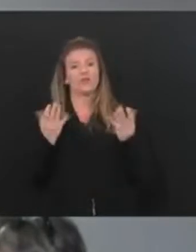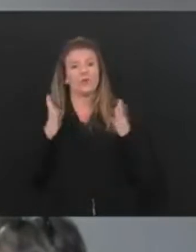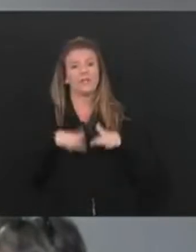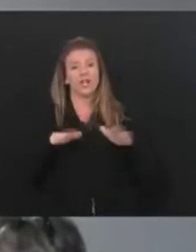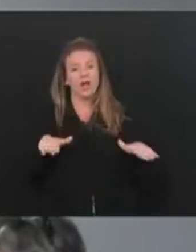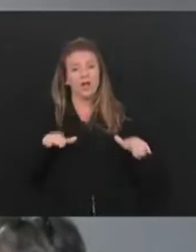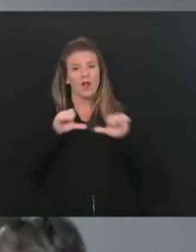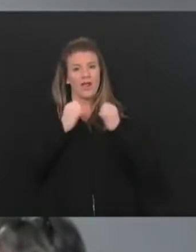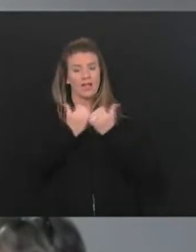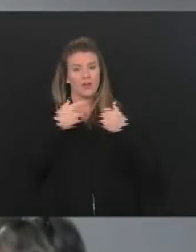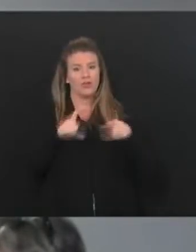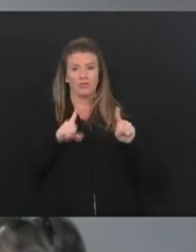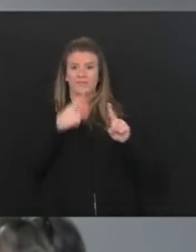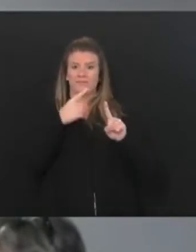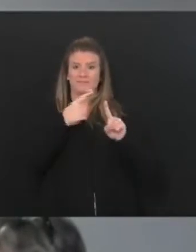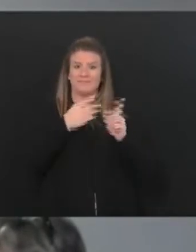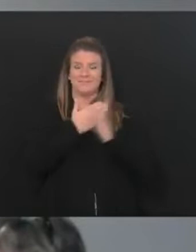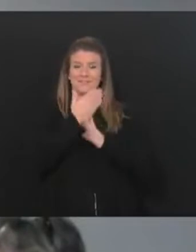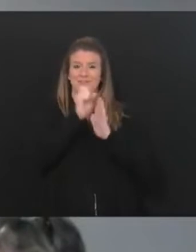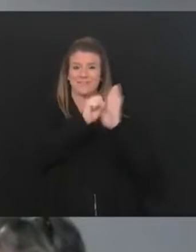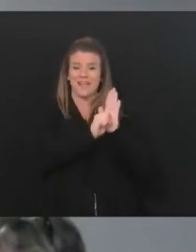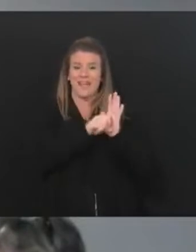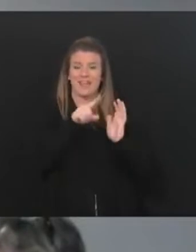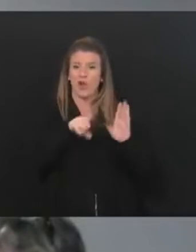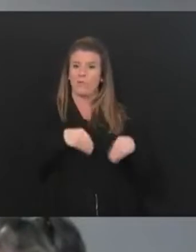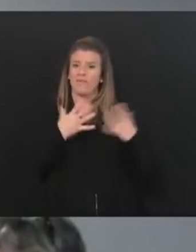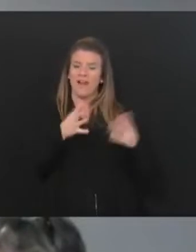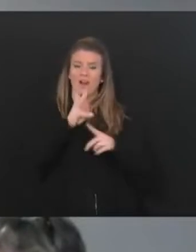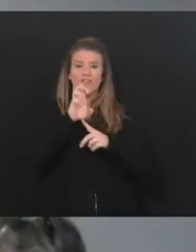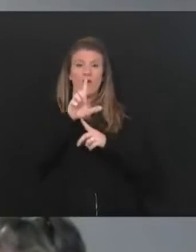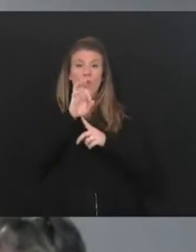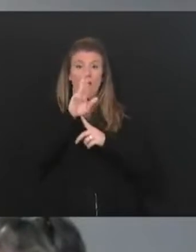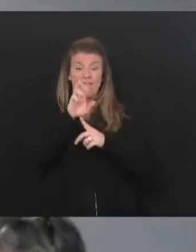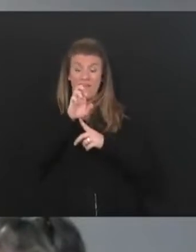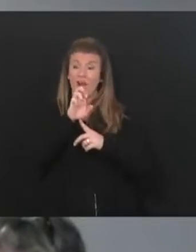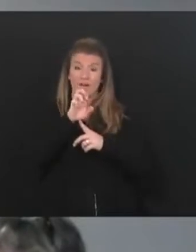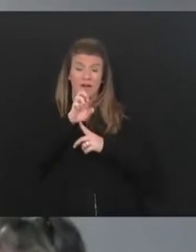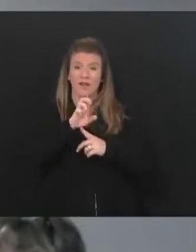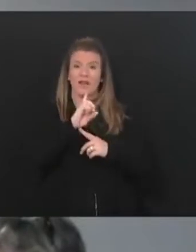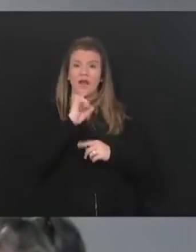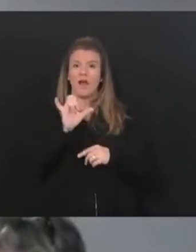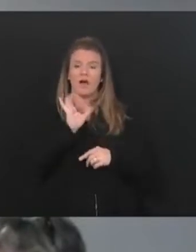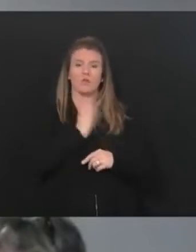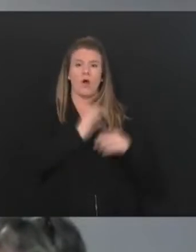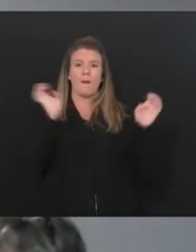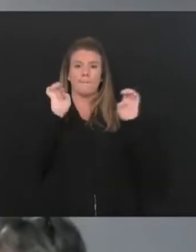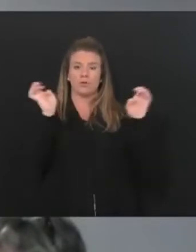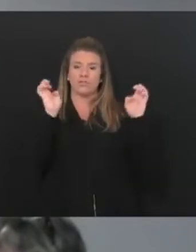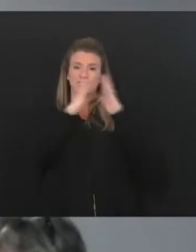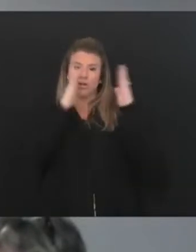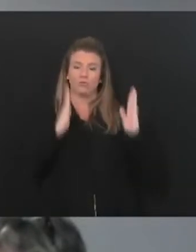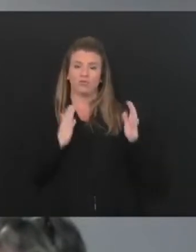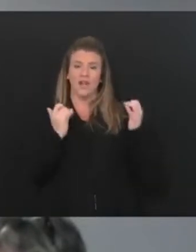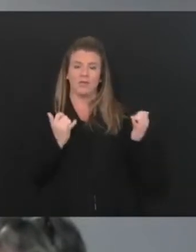THAT TO 1-800-352-6513. FINALLY I JUST WANT TO THANK OUR MANY CHILD CARE AGENCIES THROUGHOUT THE STATE, OUR CHILD